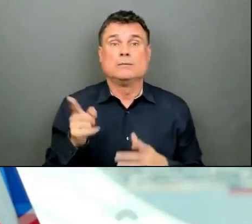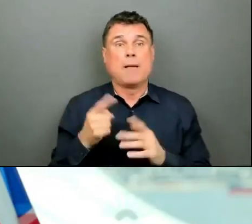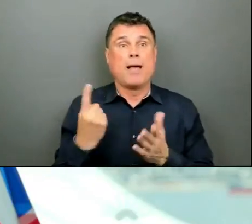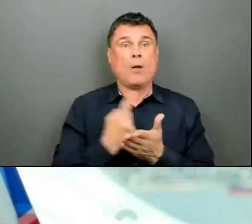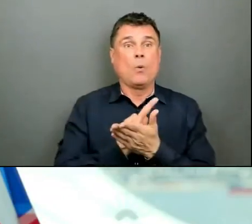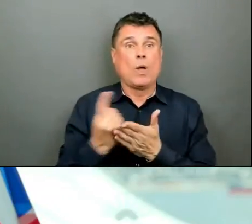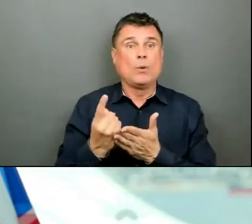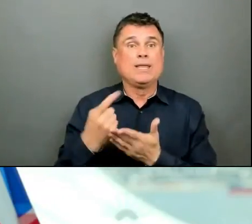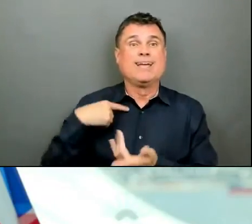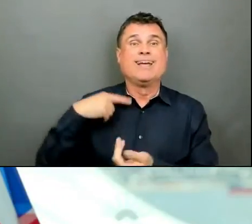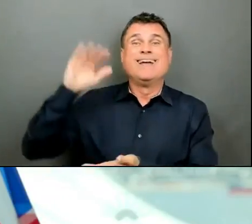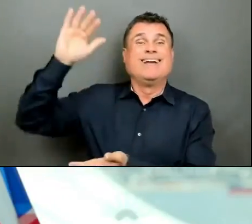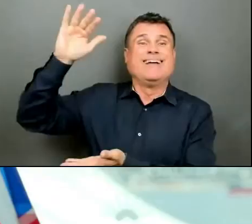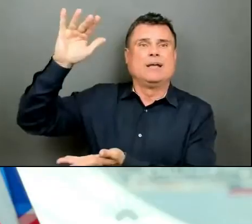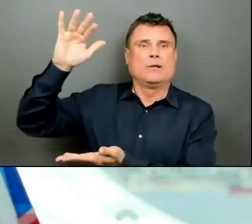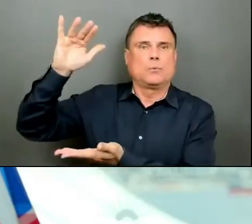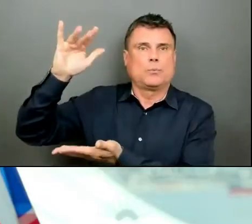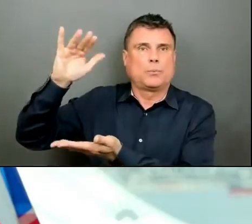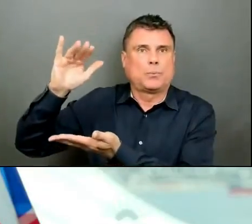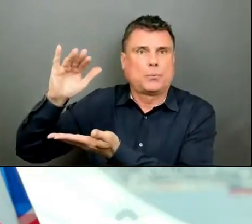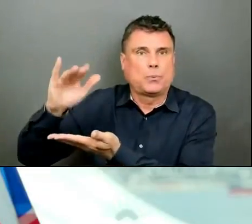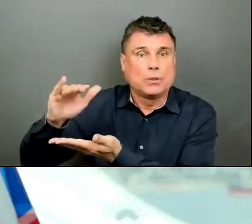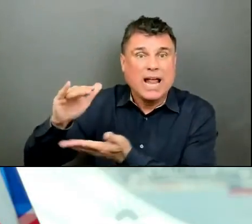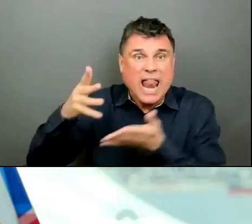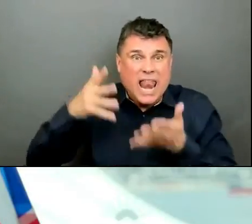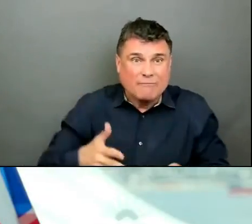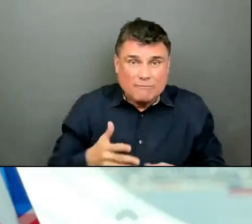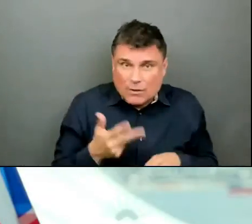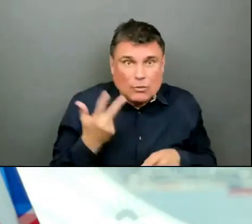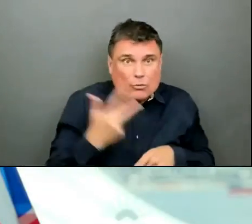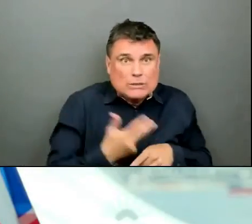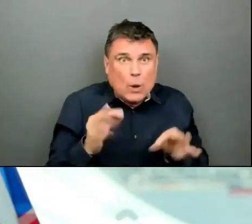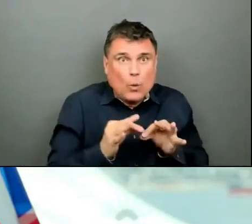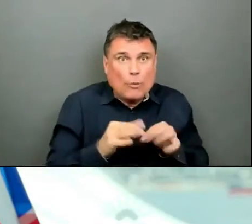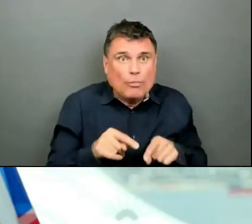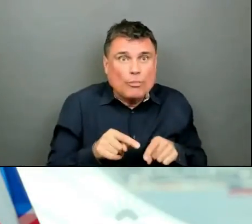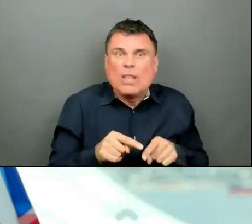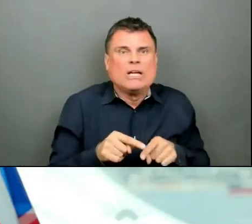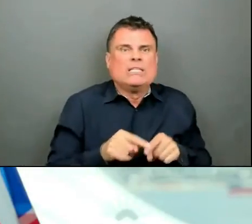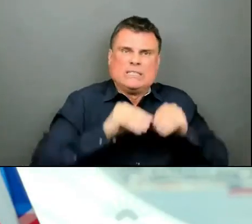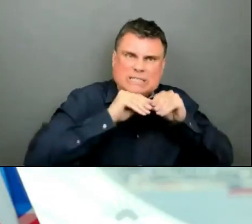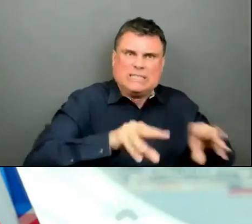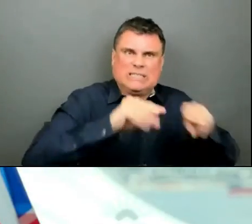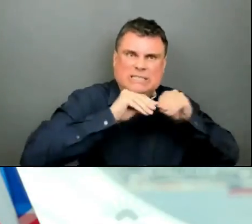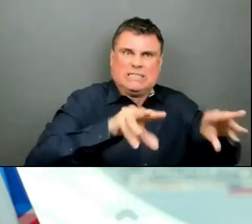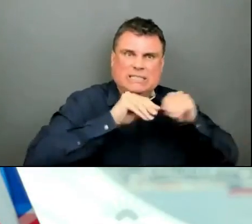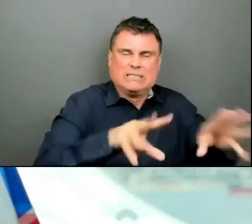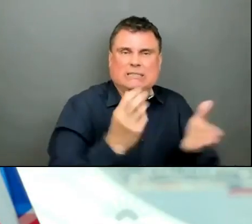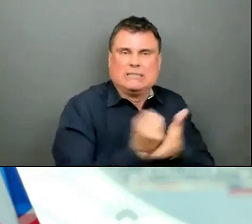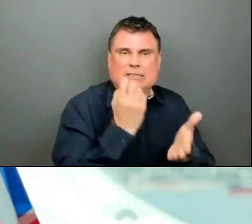day or two because we have had weeks where we have about a third of day supply of Pfizer